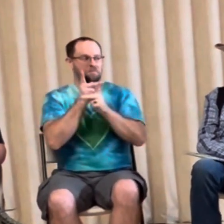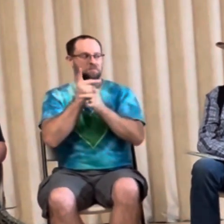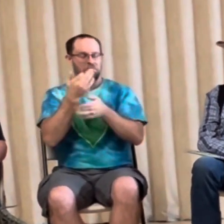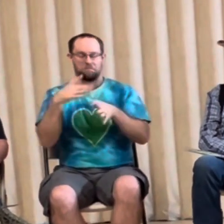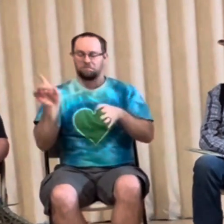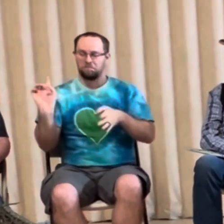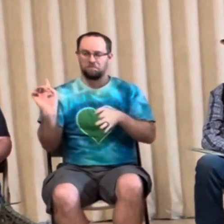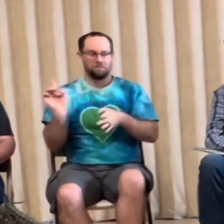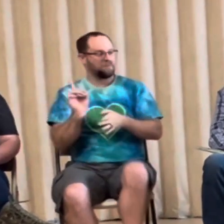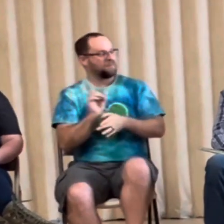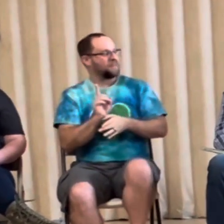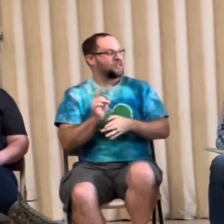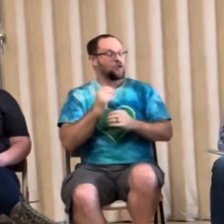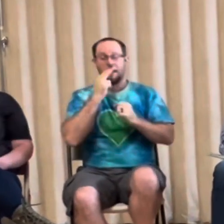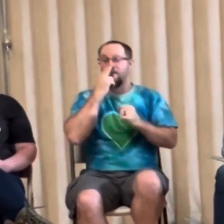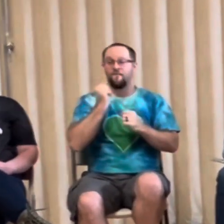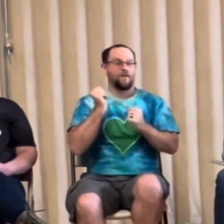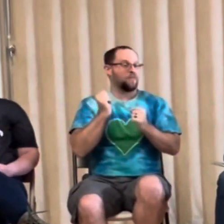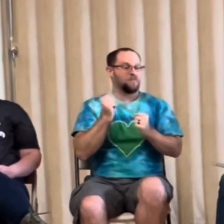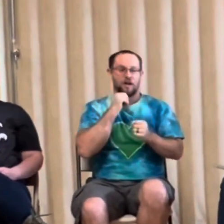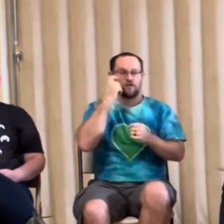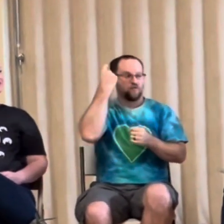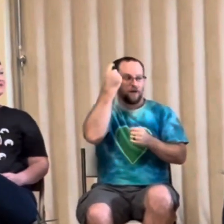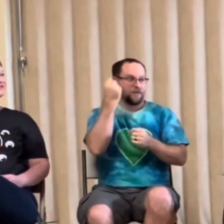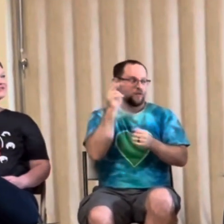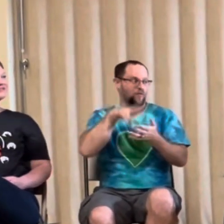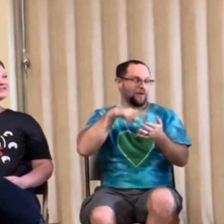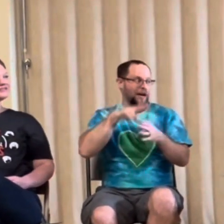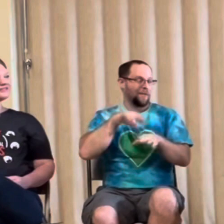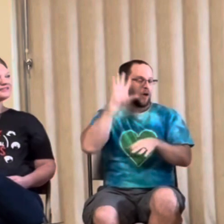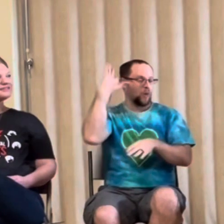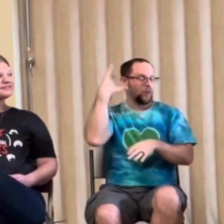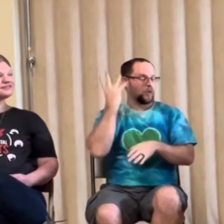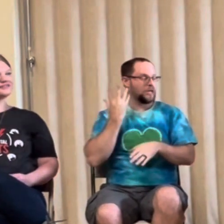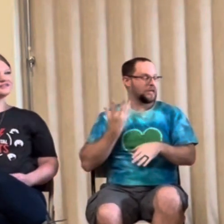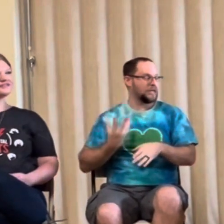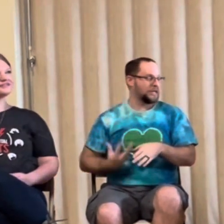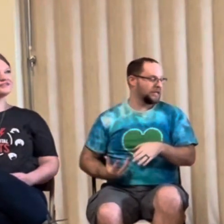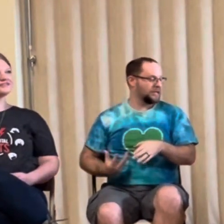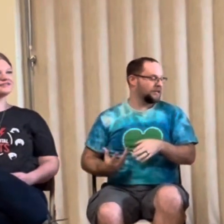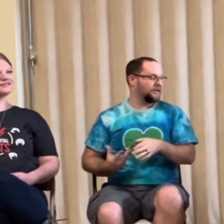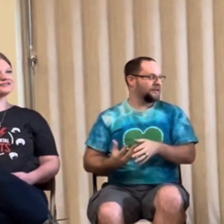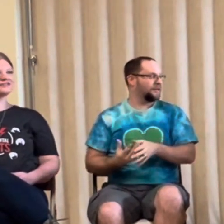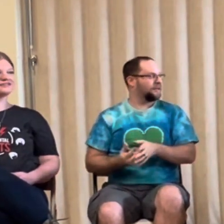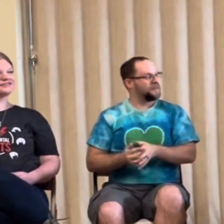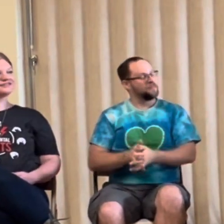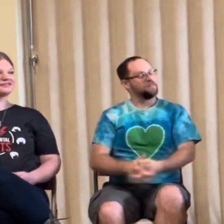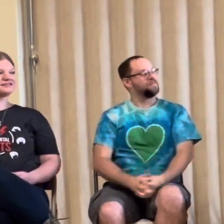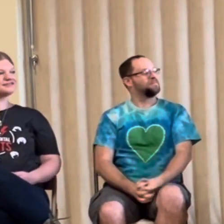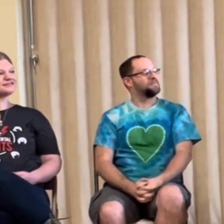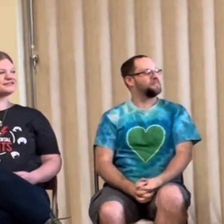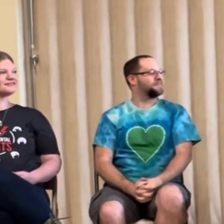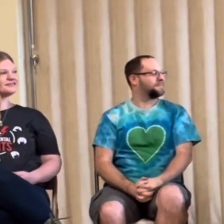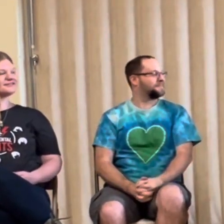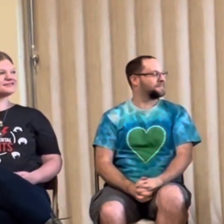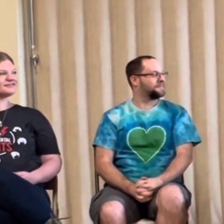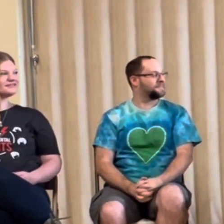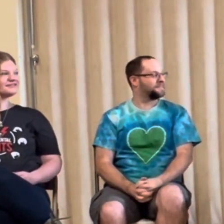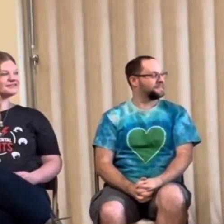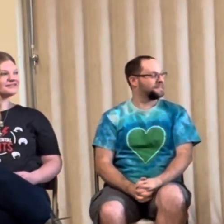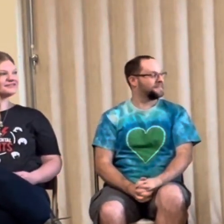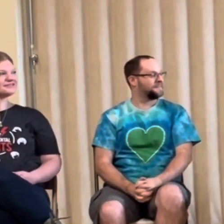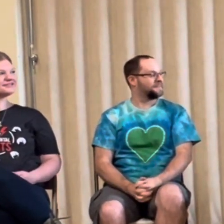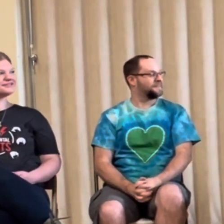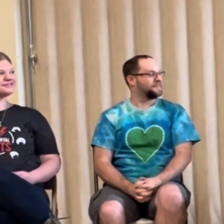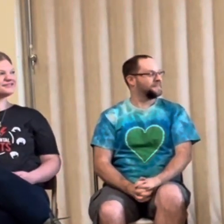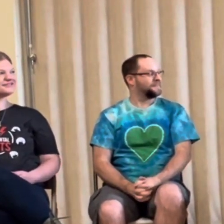It's so much fun, but it's not a dream, It's Reading Time with the Queens!